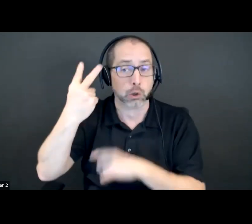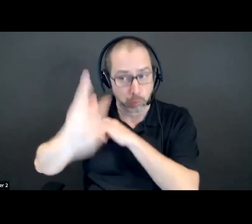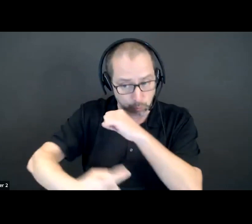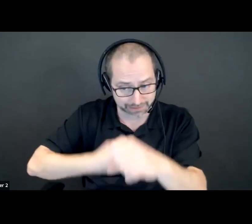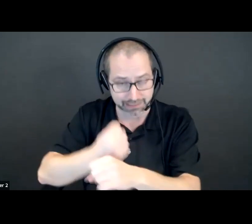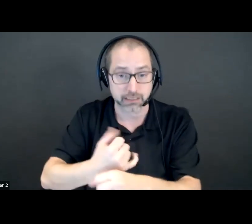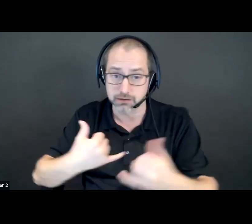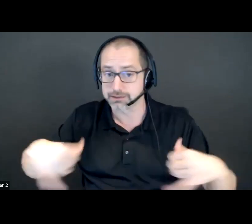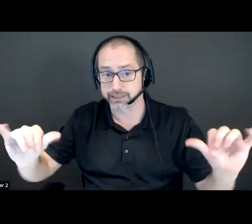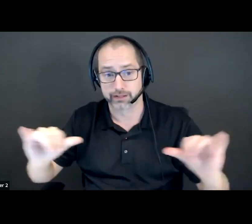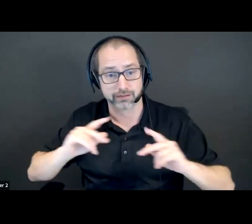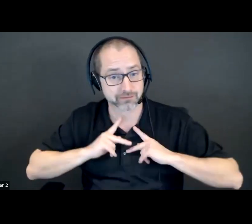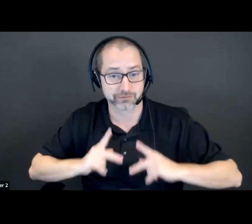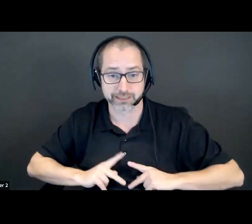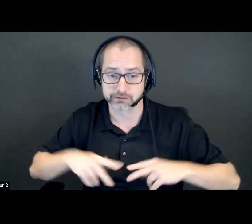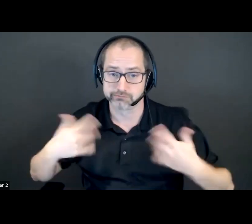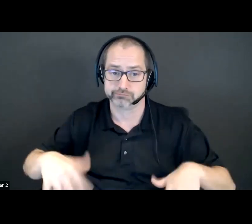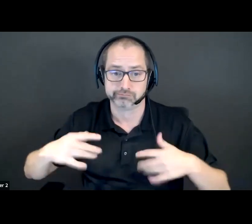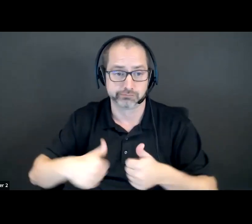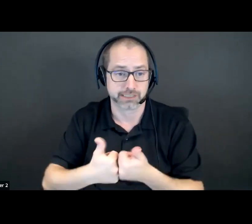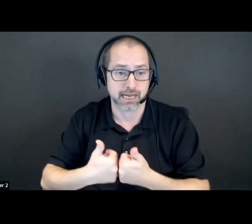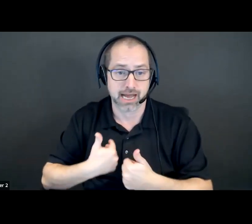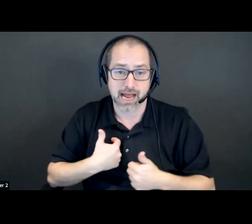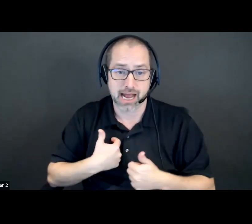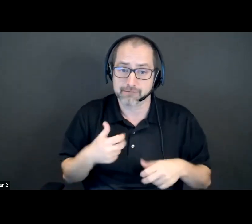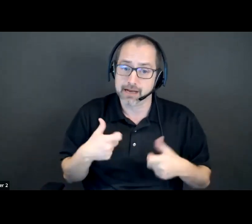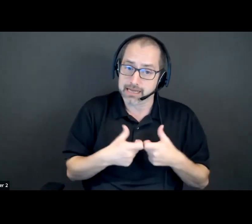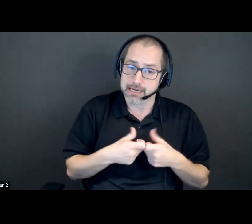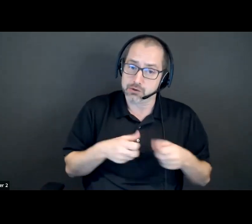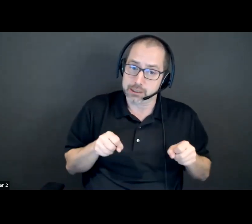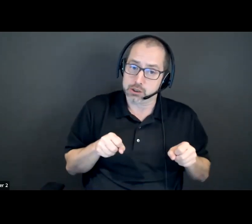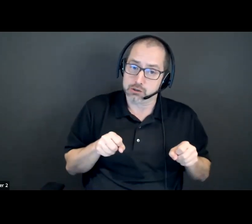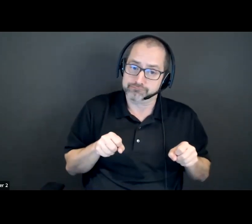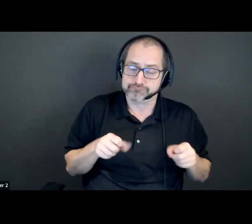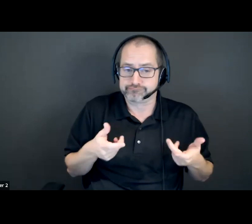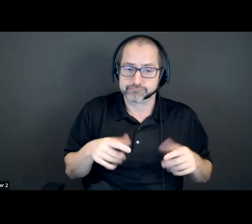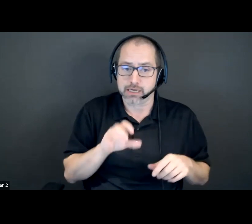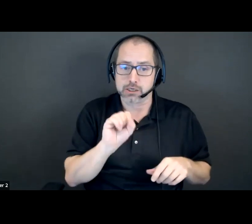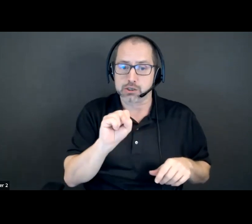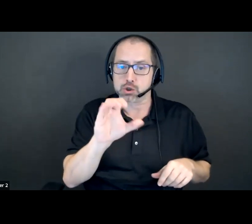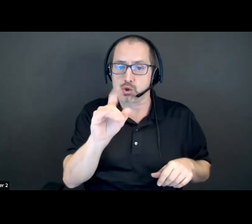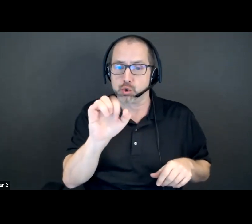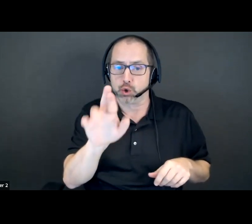challenges I use an electric scooter to help save energy and I just got a scooter lift installed